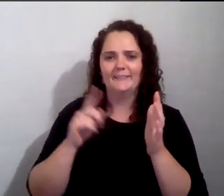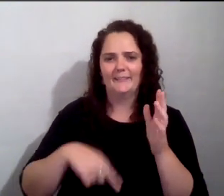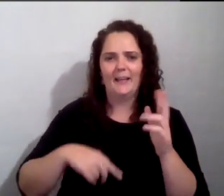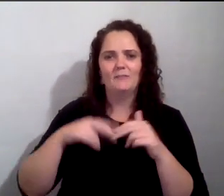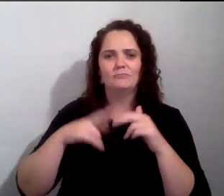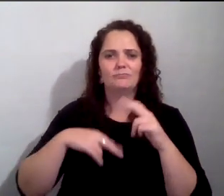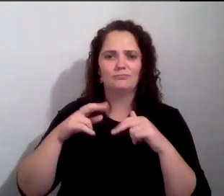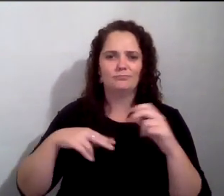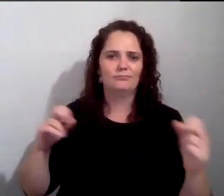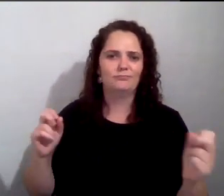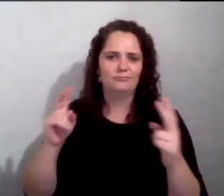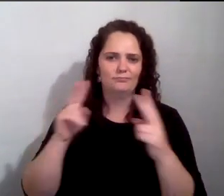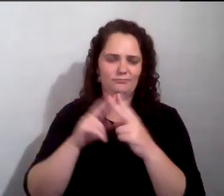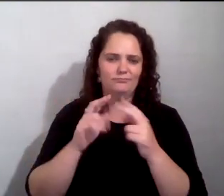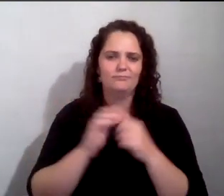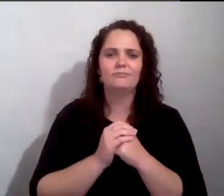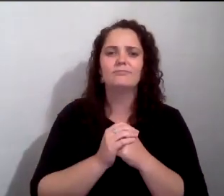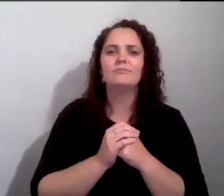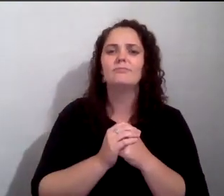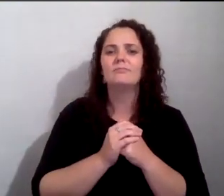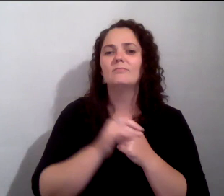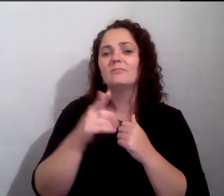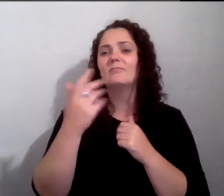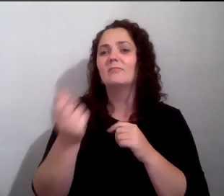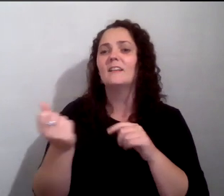the principles of synchromism and he was influenced by artists like